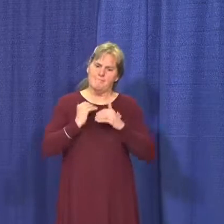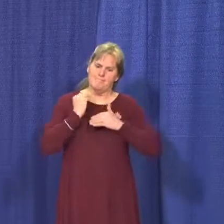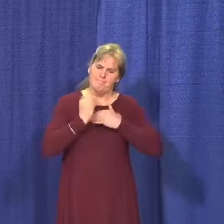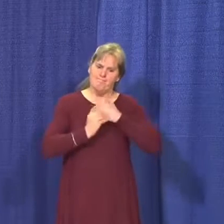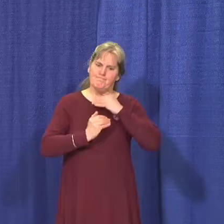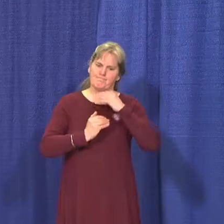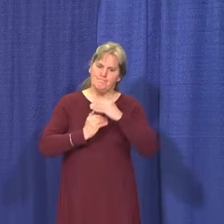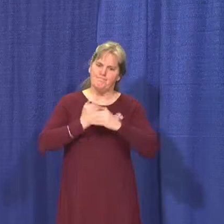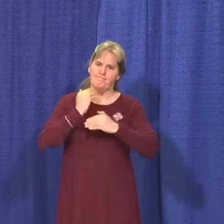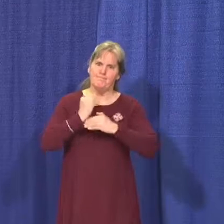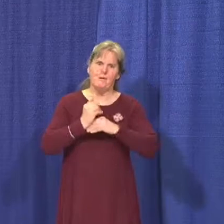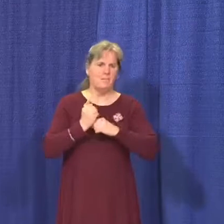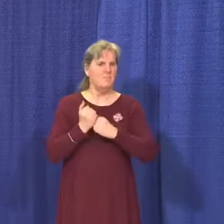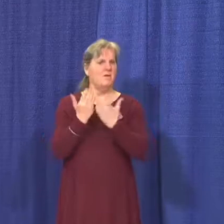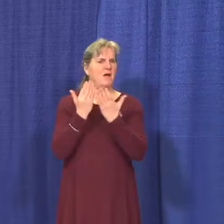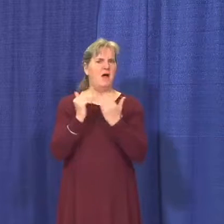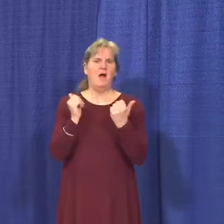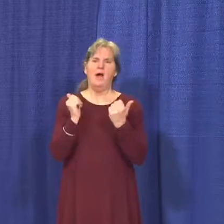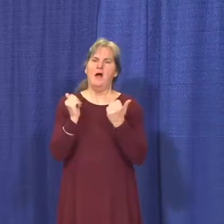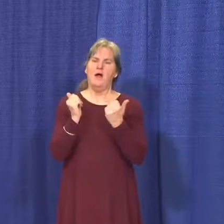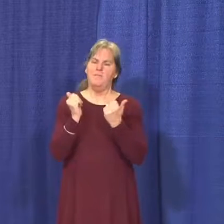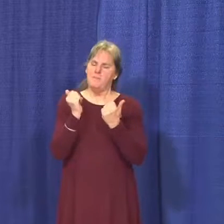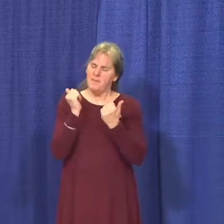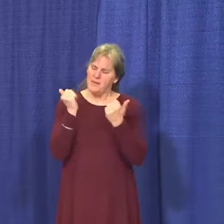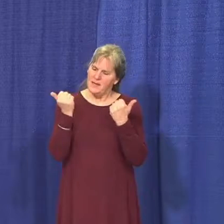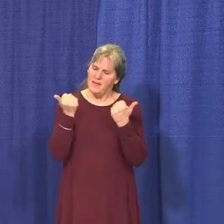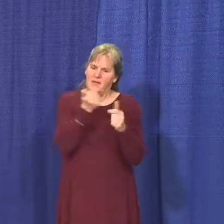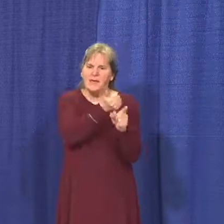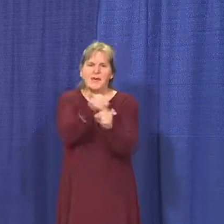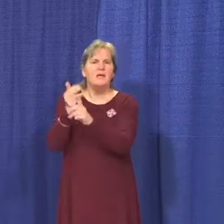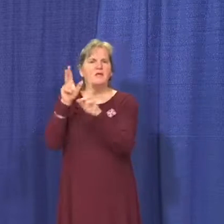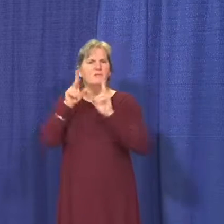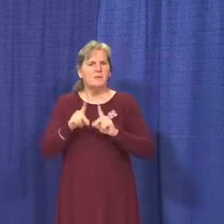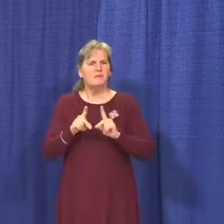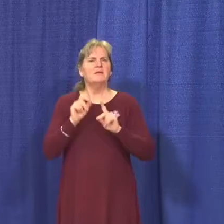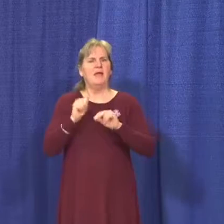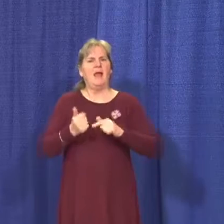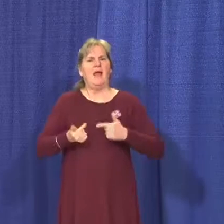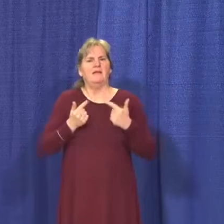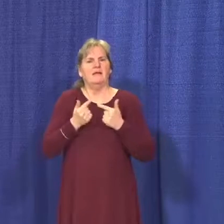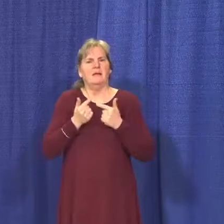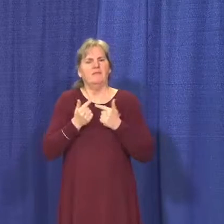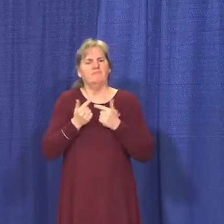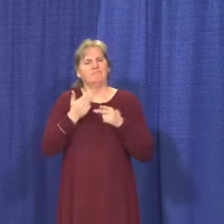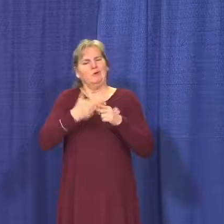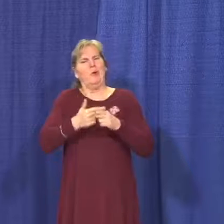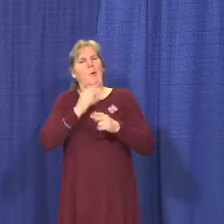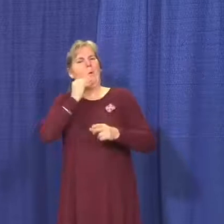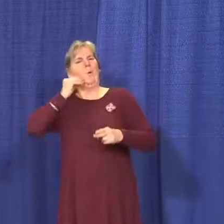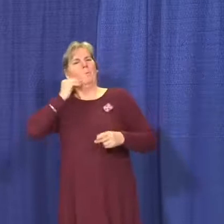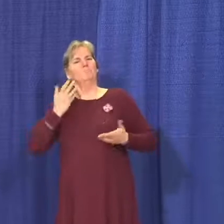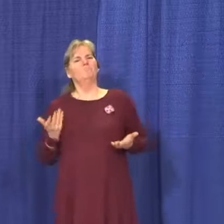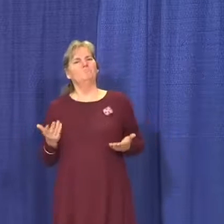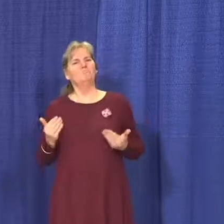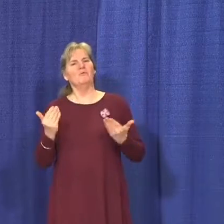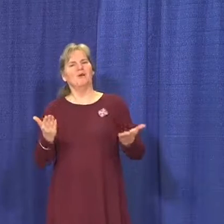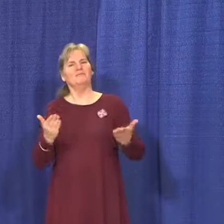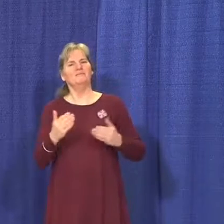This is another step in the right direction to help provide every resident in Yukon a safe and affordable place to call home.